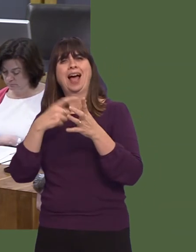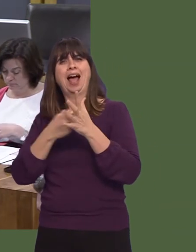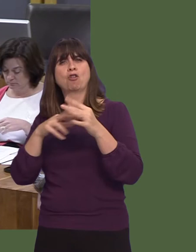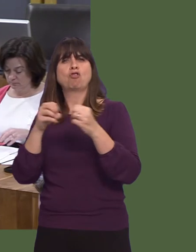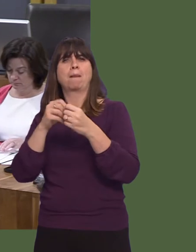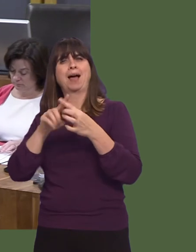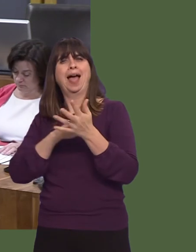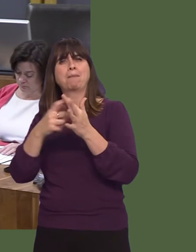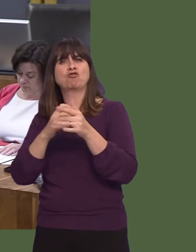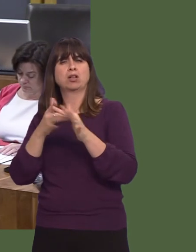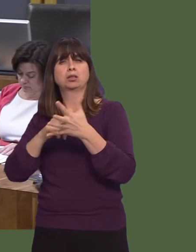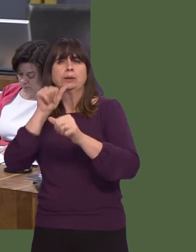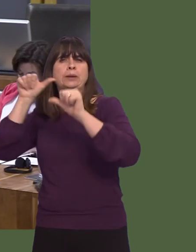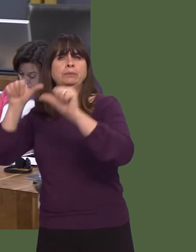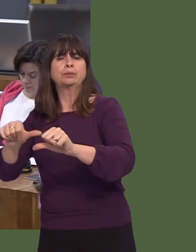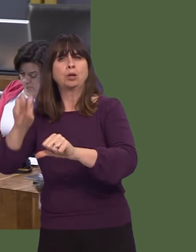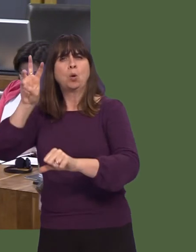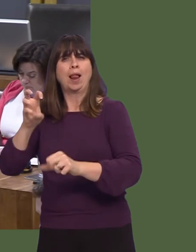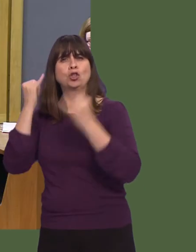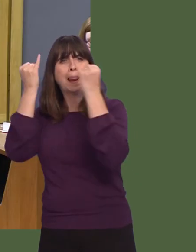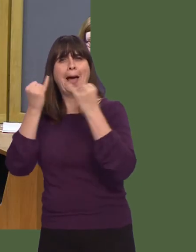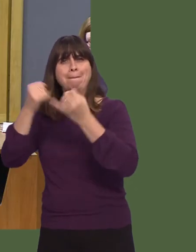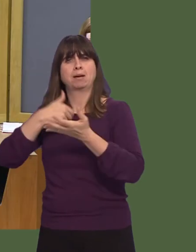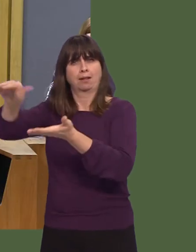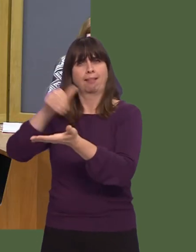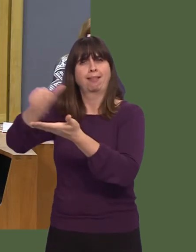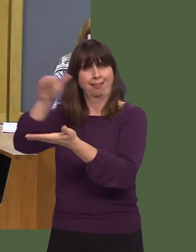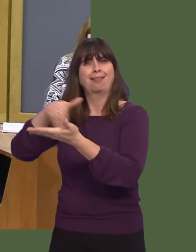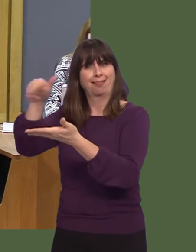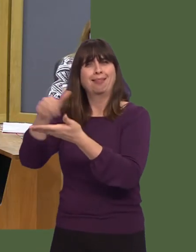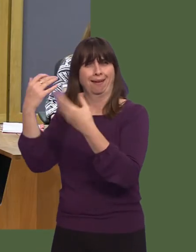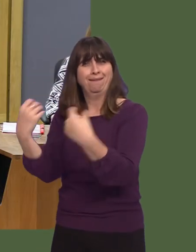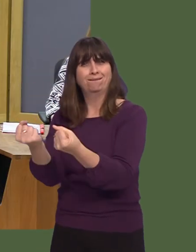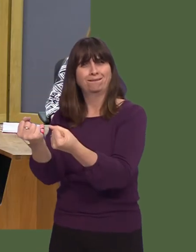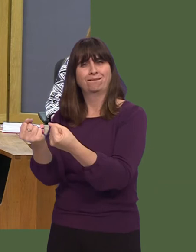Officer worked for in order for that to happen. So, it's not the case that we only focus on